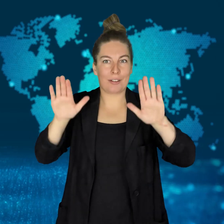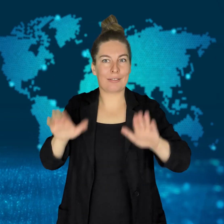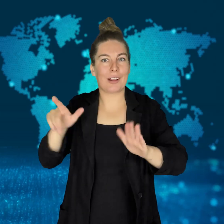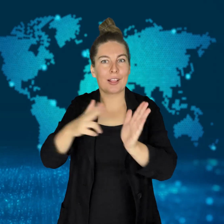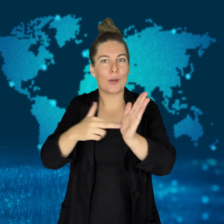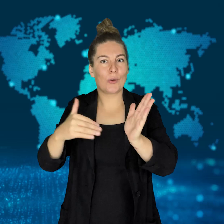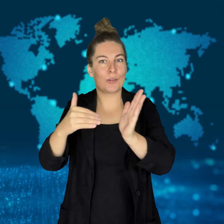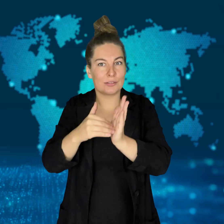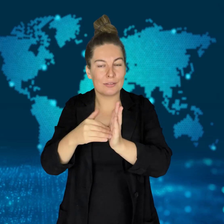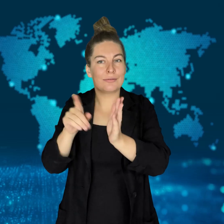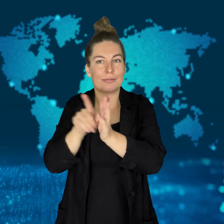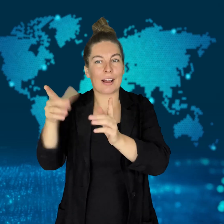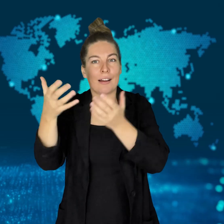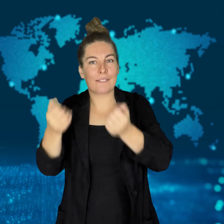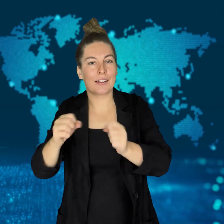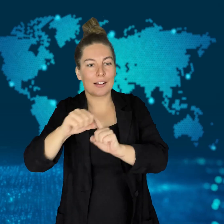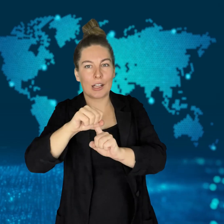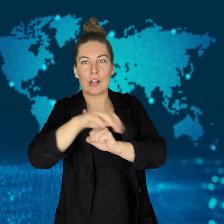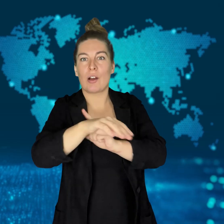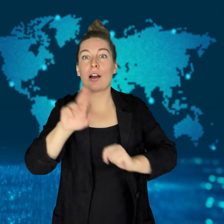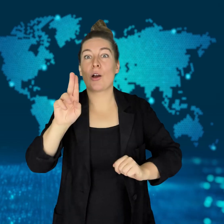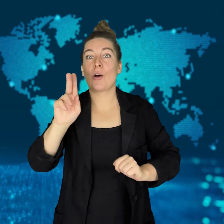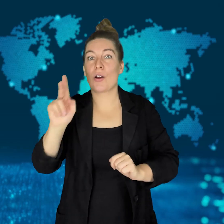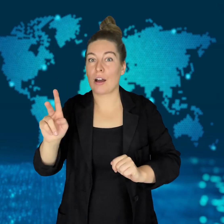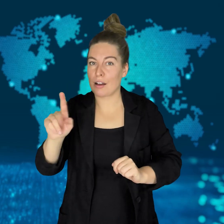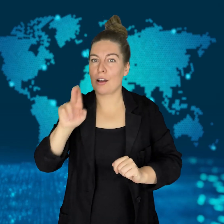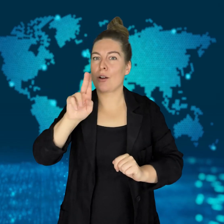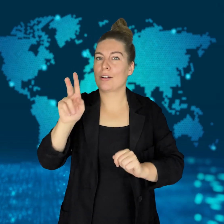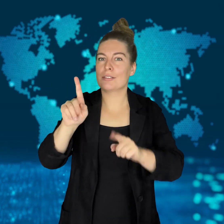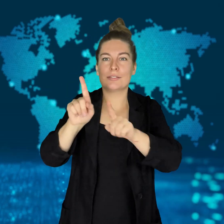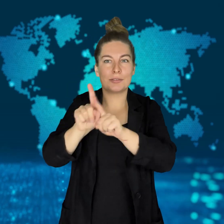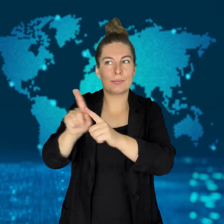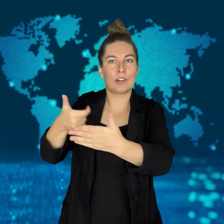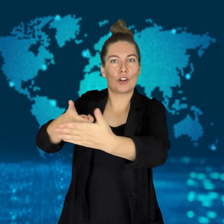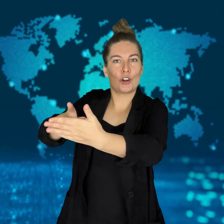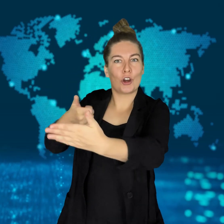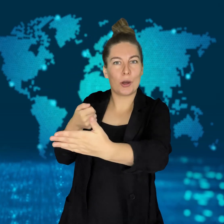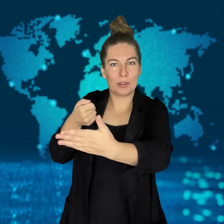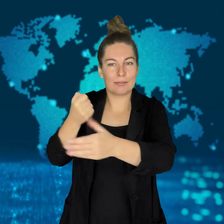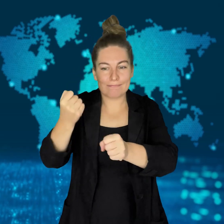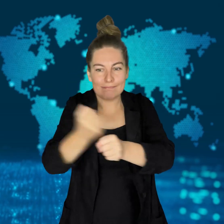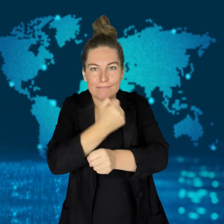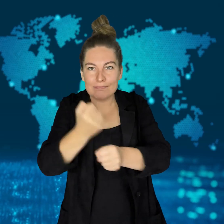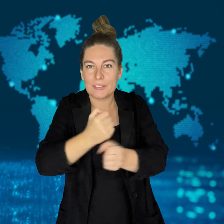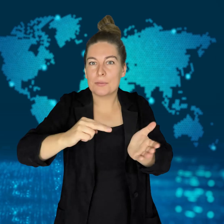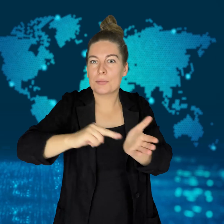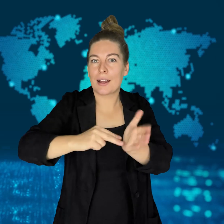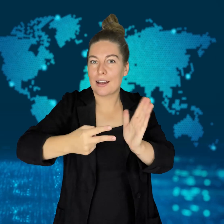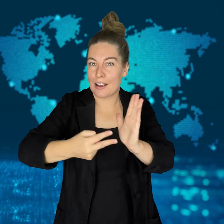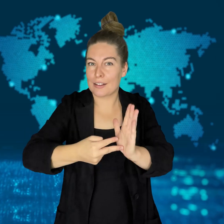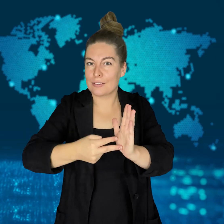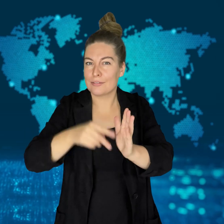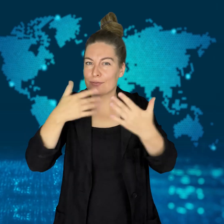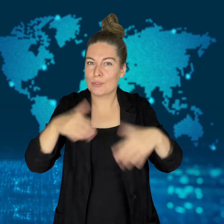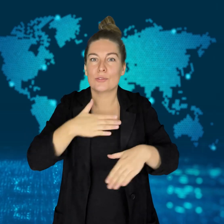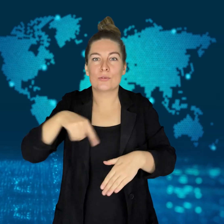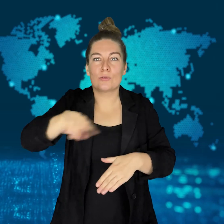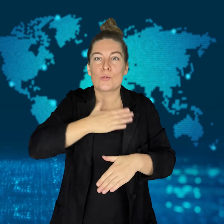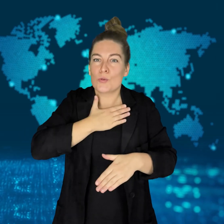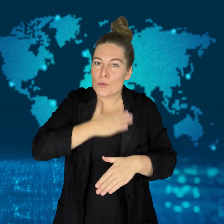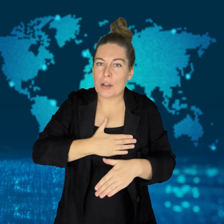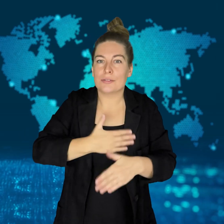It was unique to New Zealand but inspired Britain to create a similar plan.